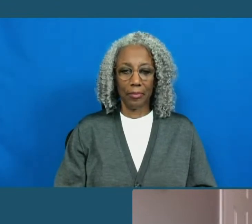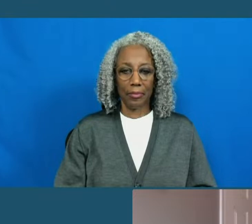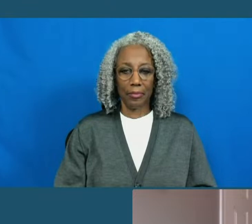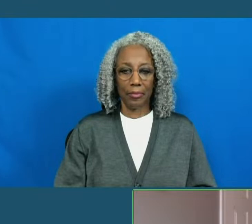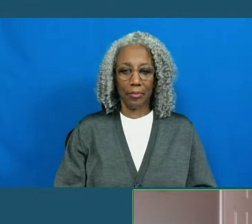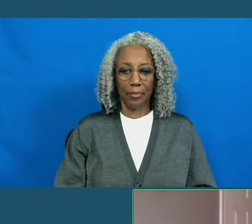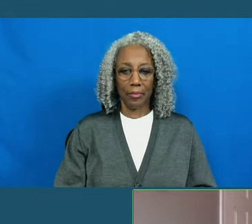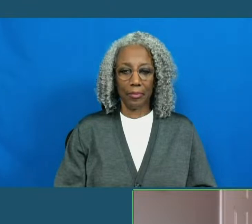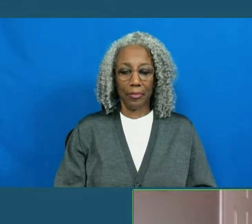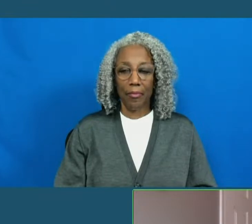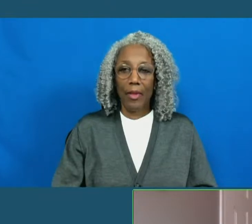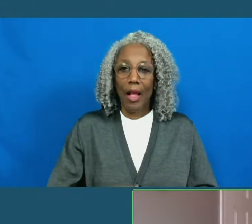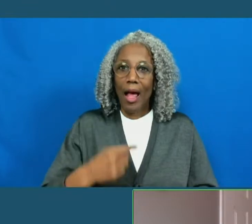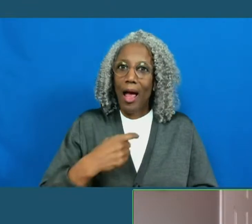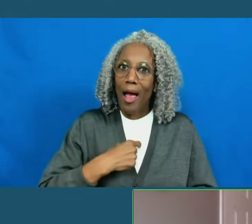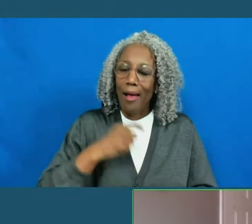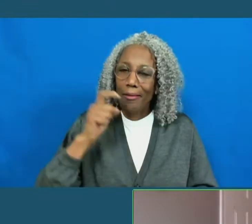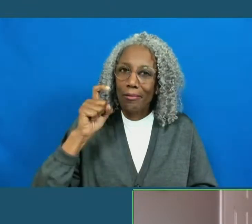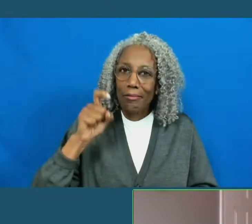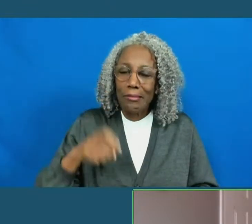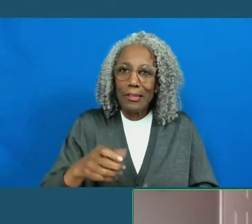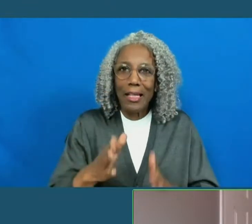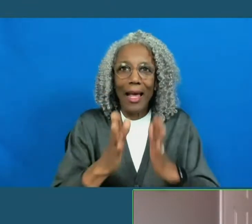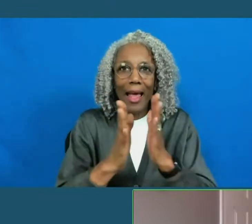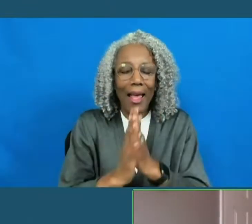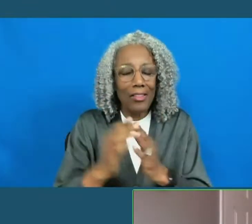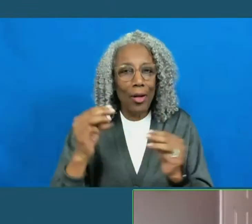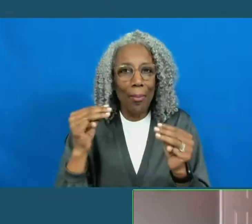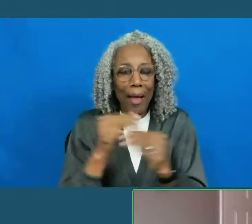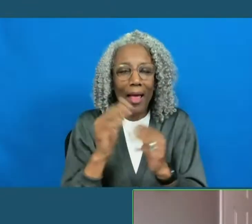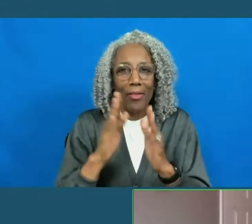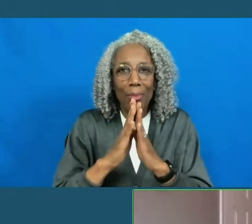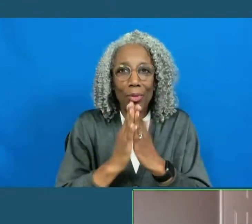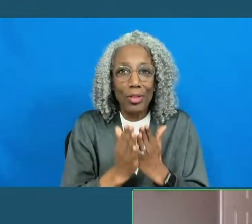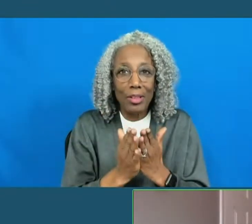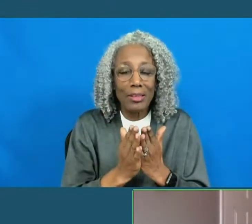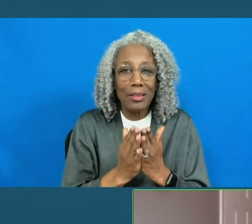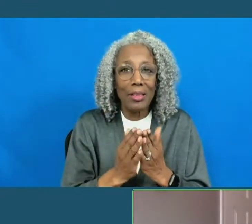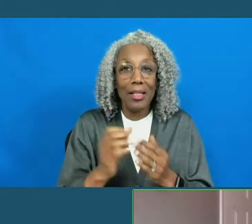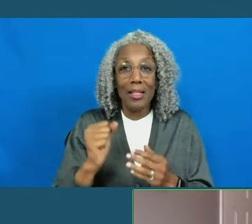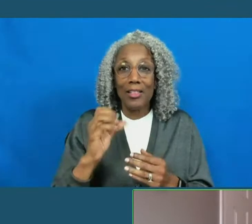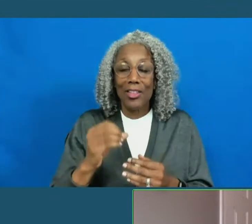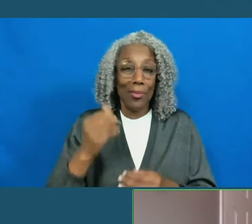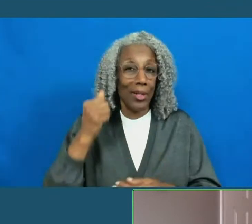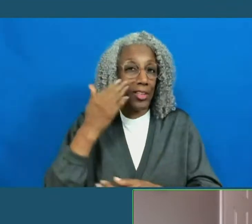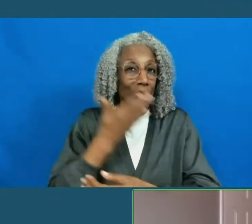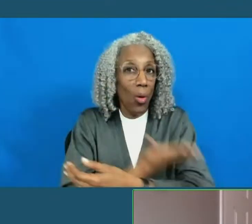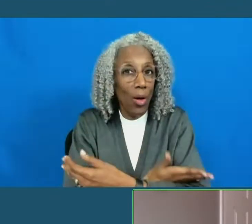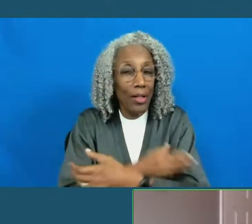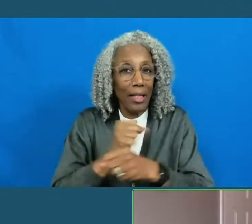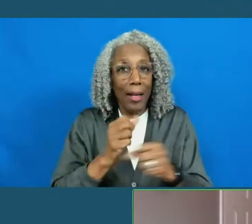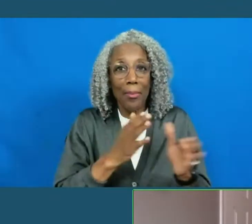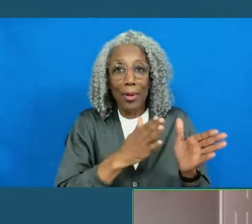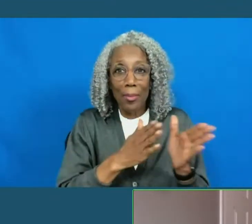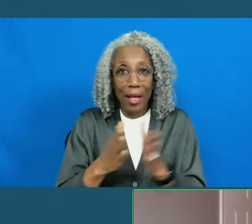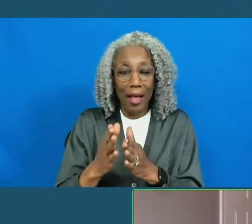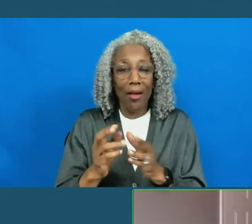examine. I've had to ask for